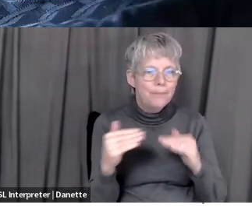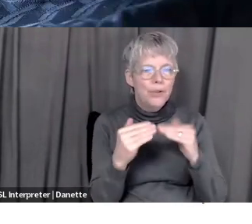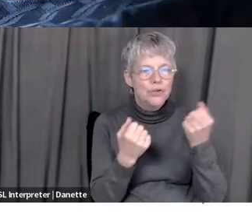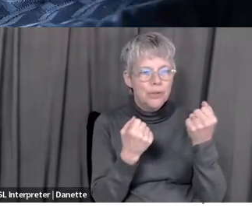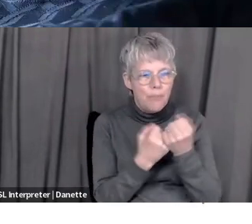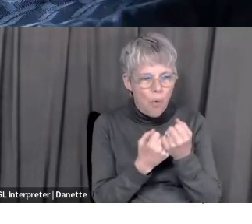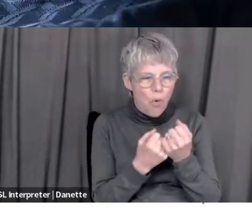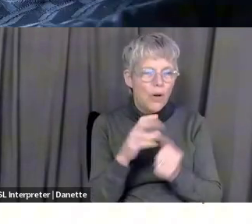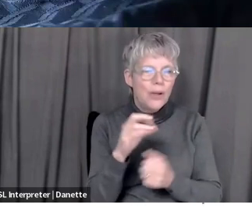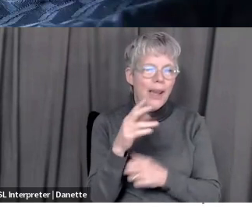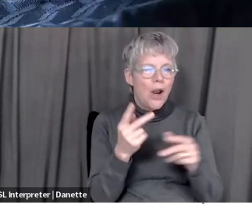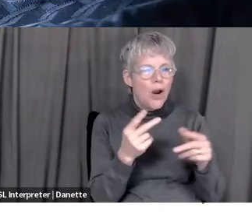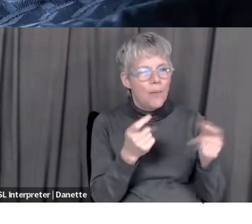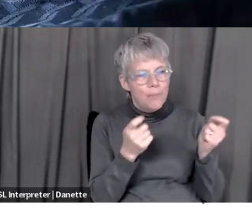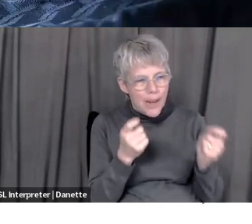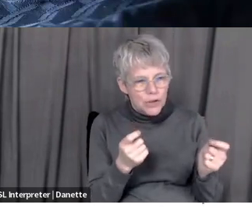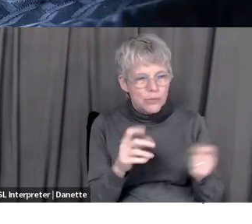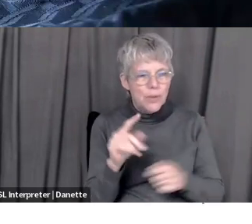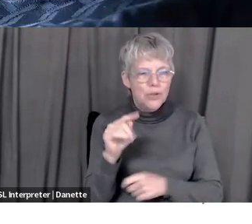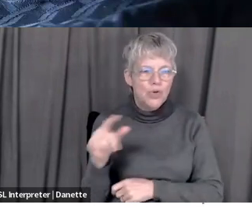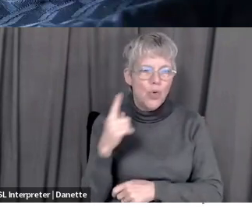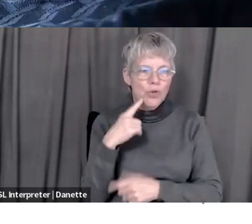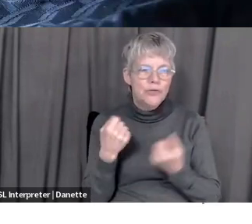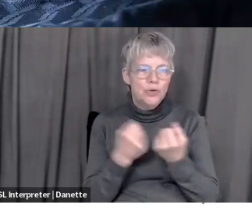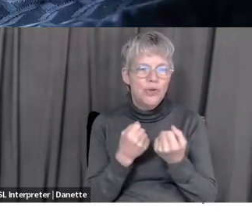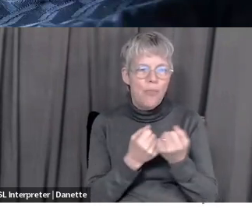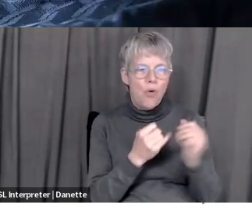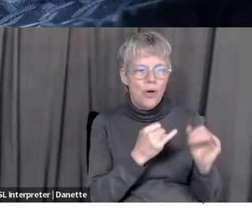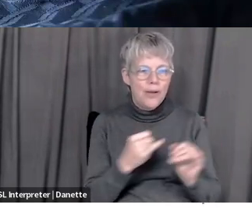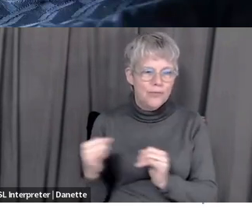tools to support individuals during treatment and in recovery.